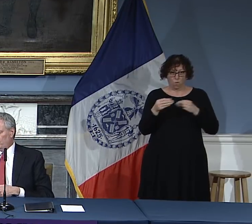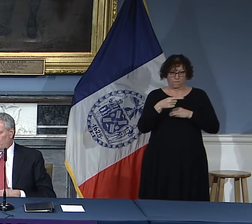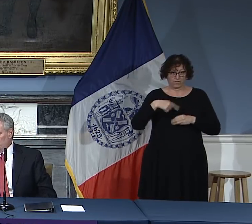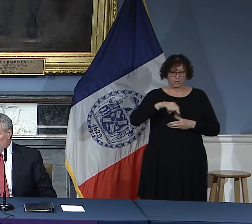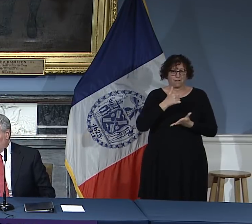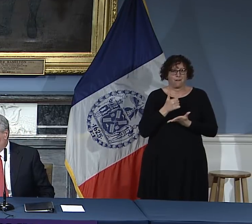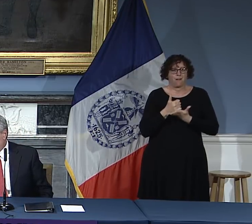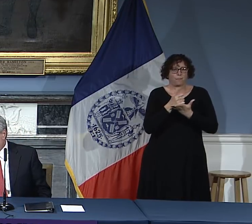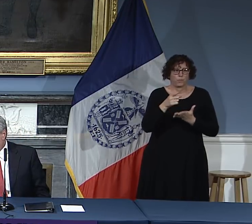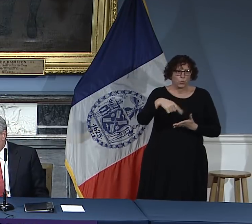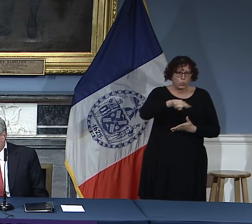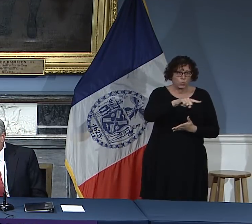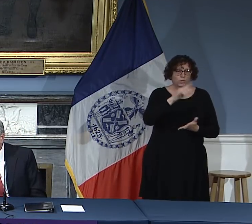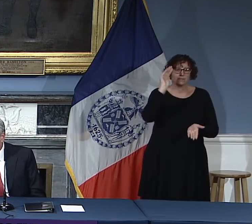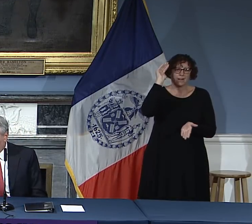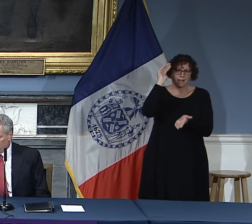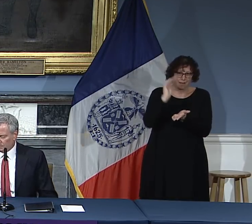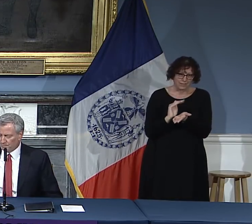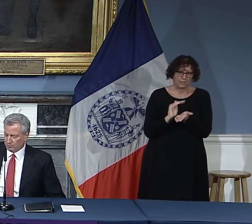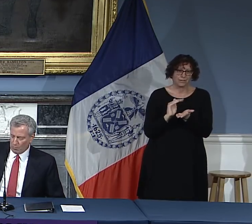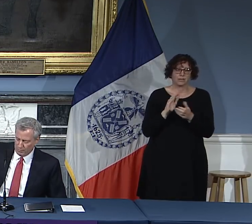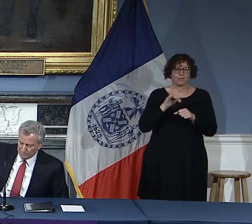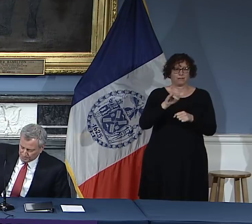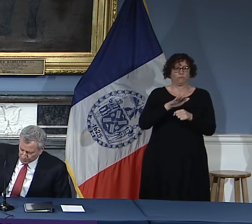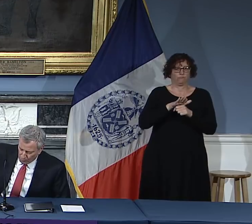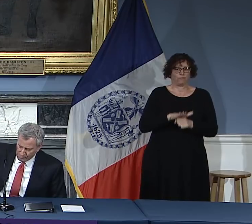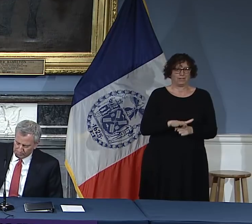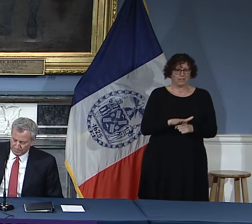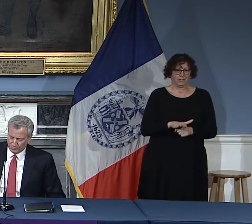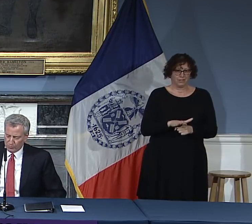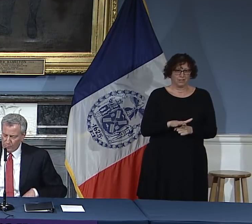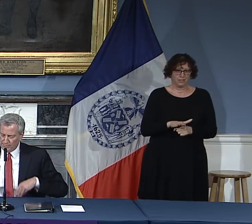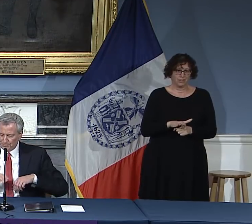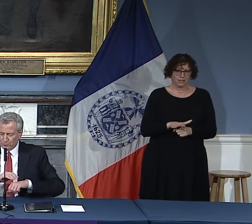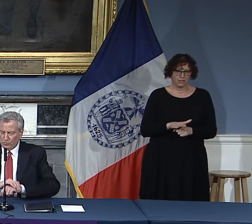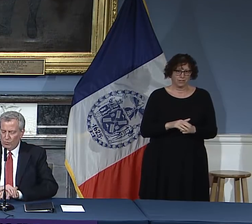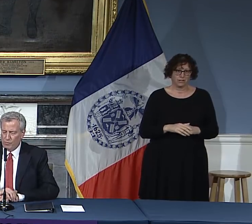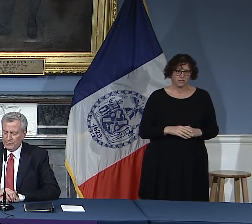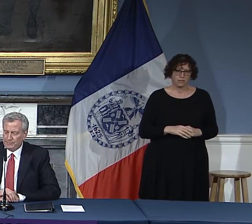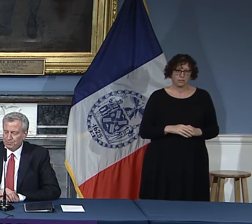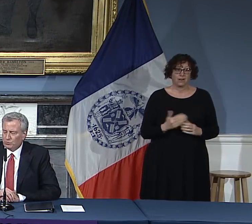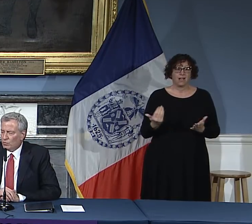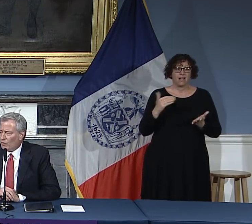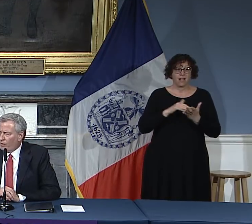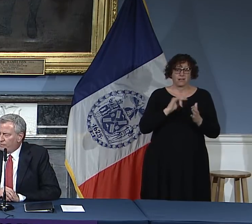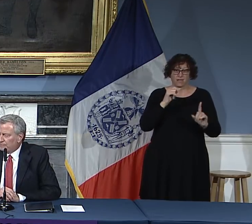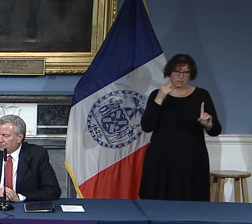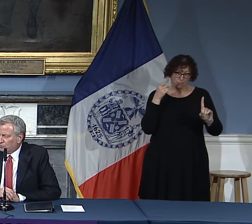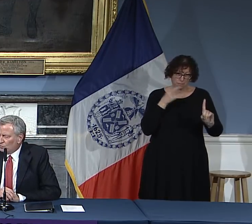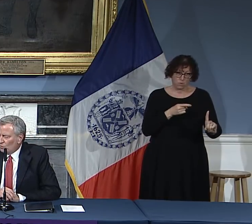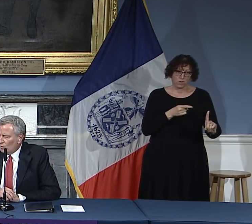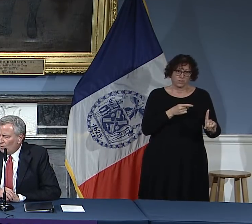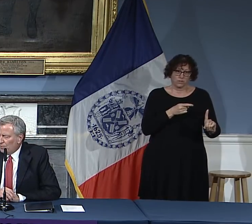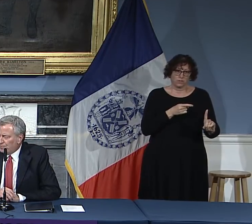BUT THE REATYLI IS THAT UENLSWS E TAKE THOSE SERIOUS STEPS TO